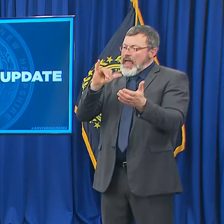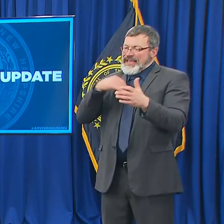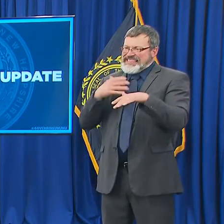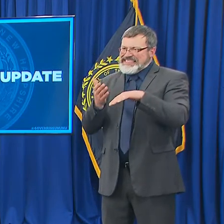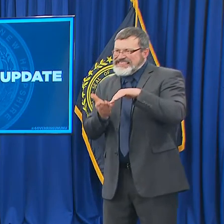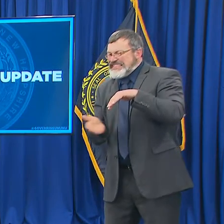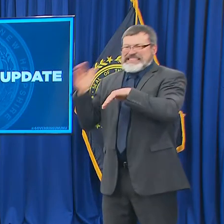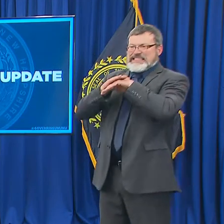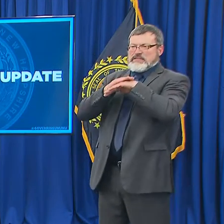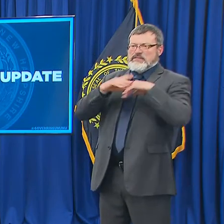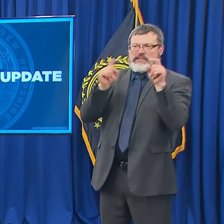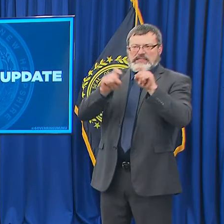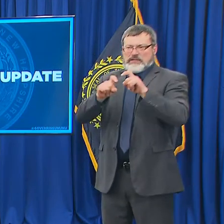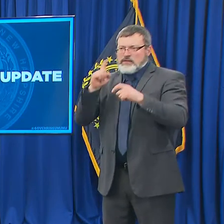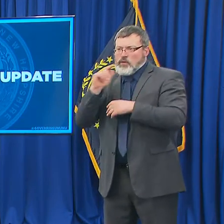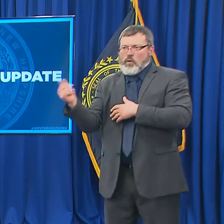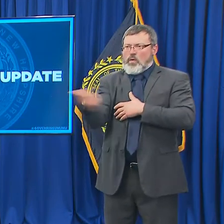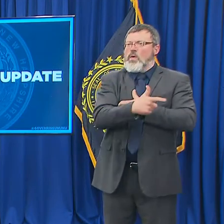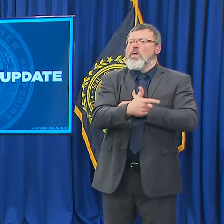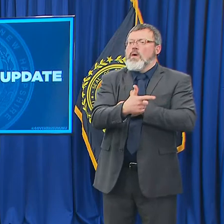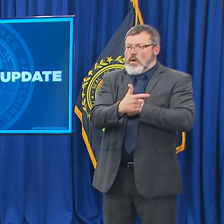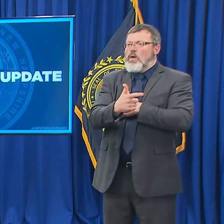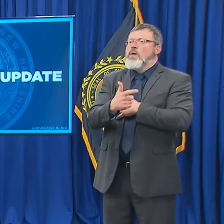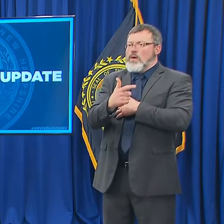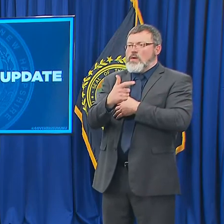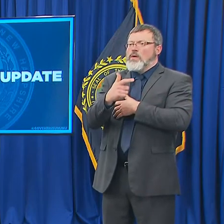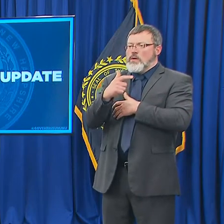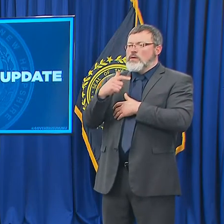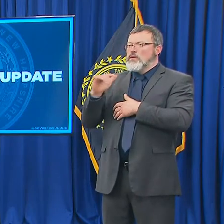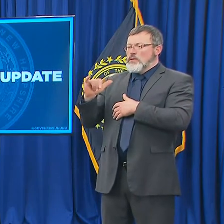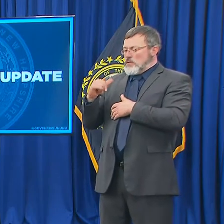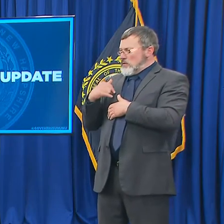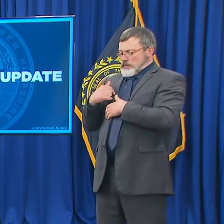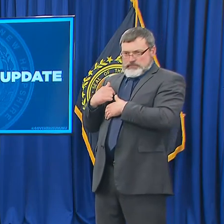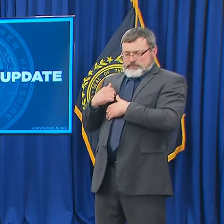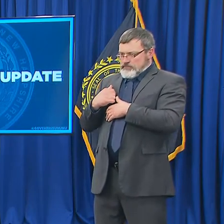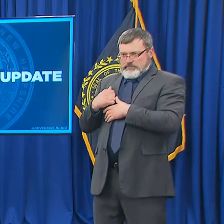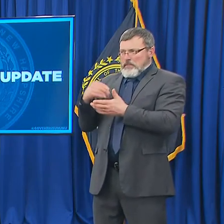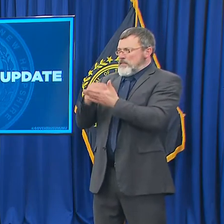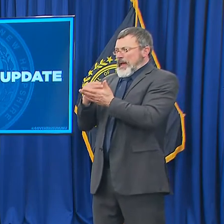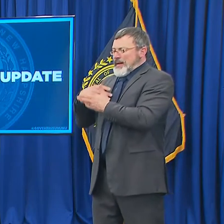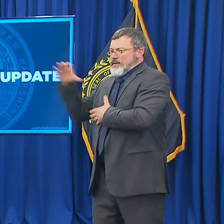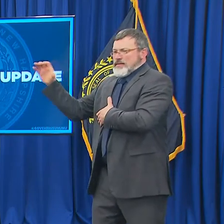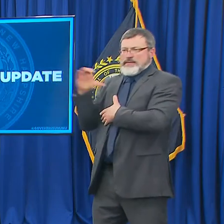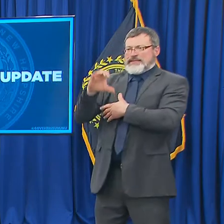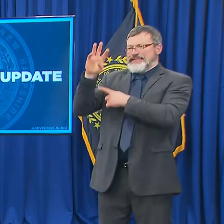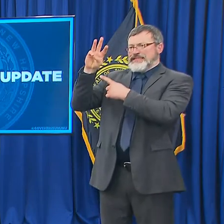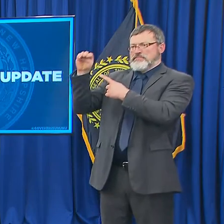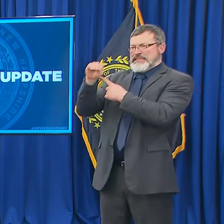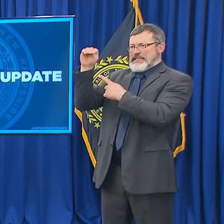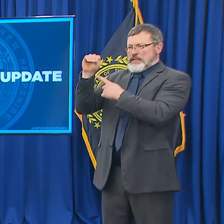But we set setup of our systems to take care of this starting